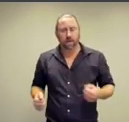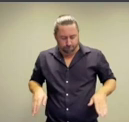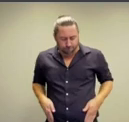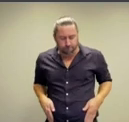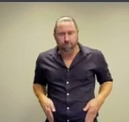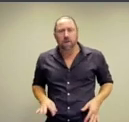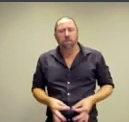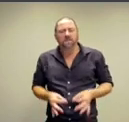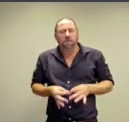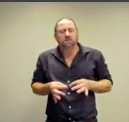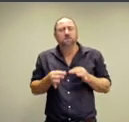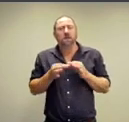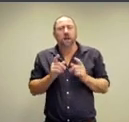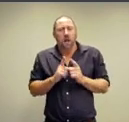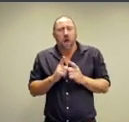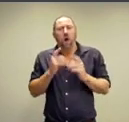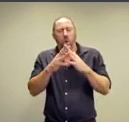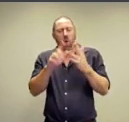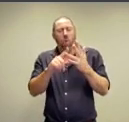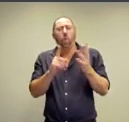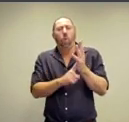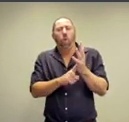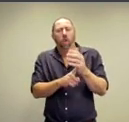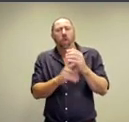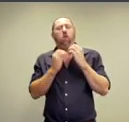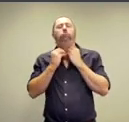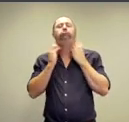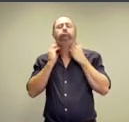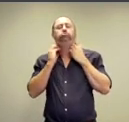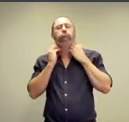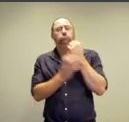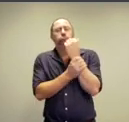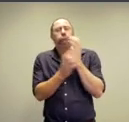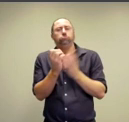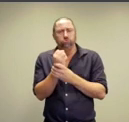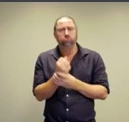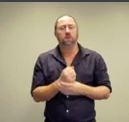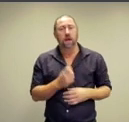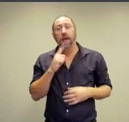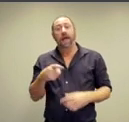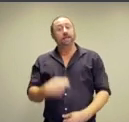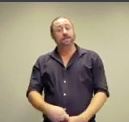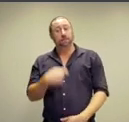flat pockets and it had kind of snug worsted wool on the cuffs, collar and waistbands.